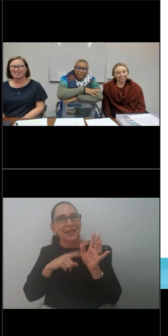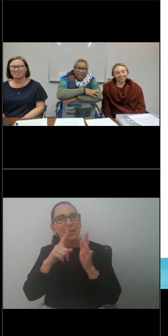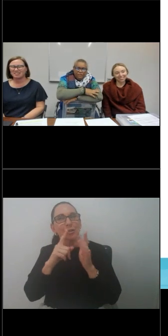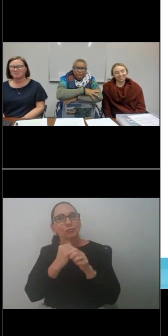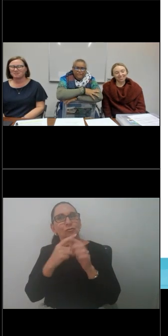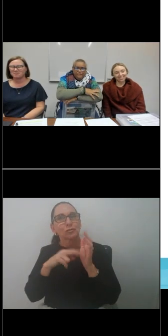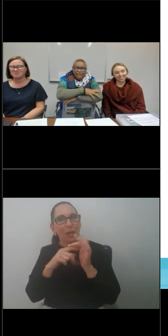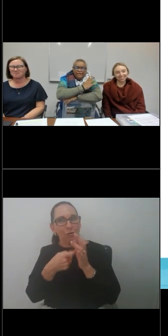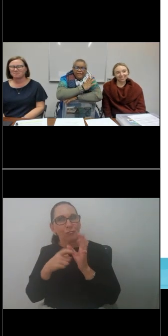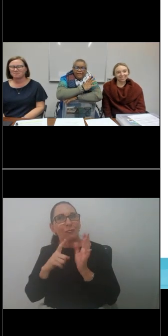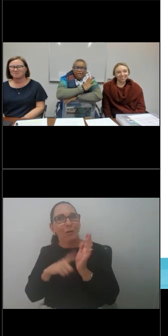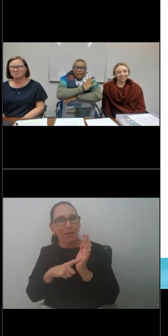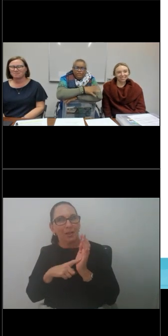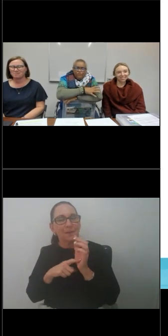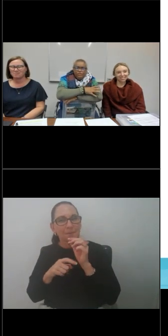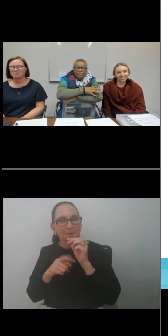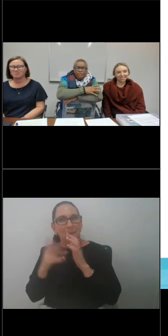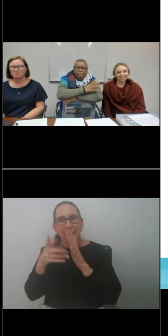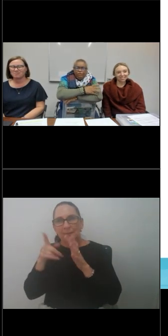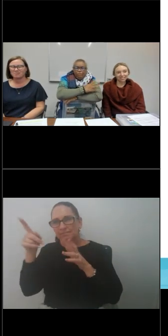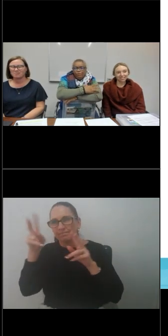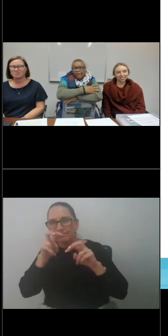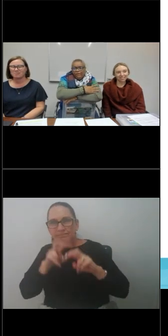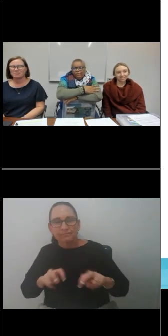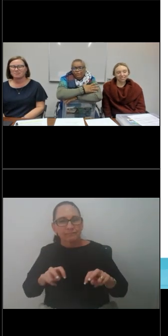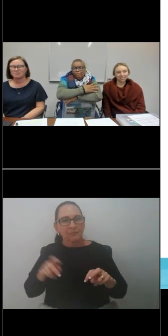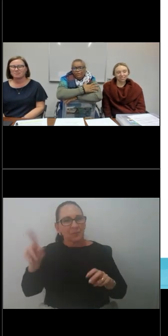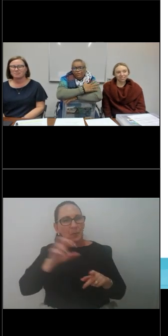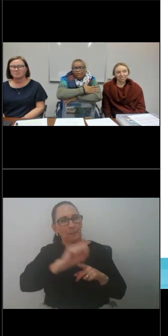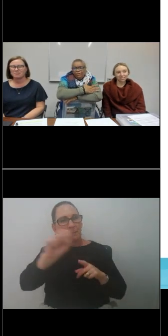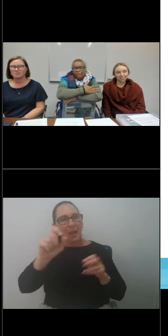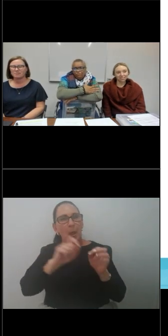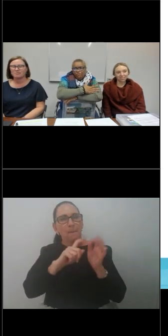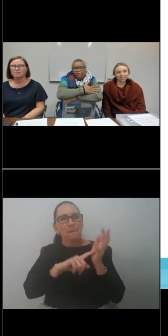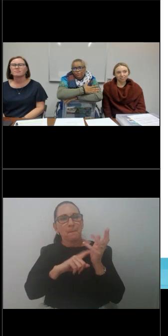I was looking at how they noticed the Blurred Borders was being used north territory Western